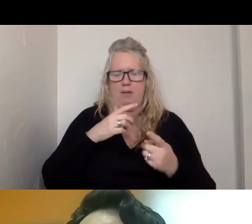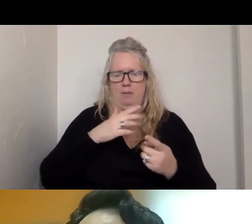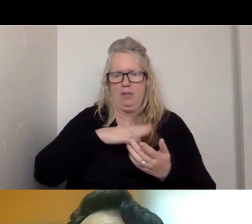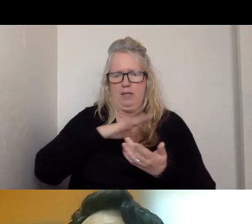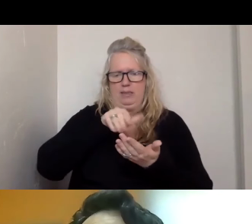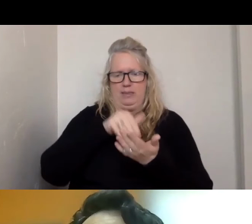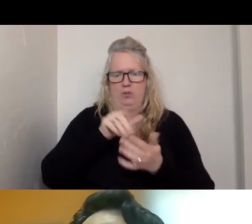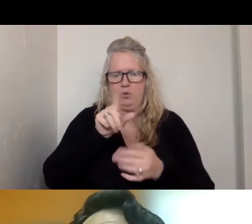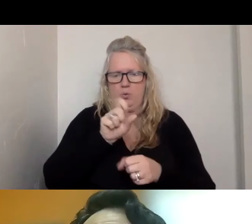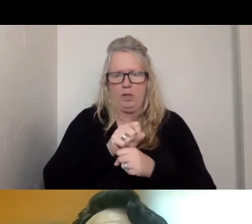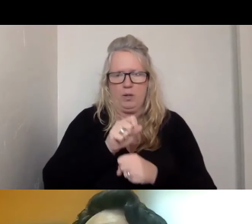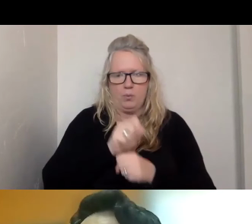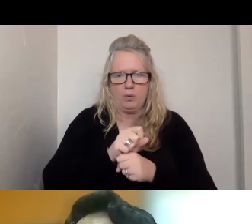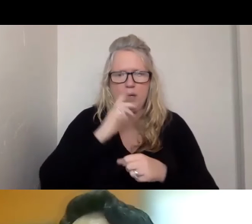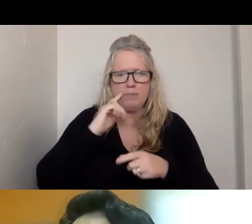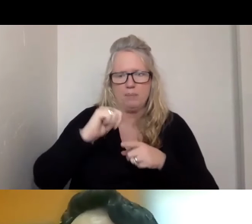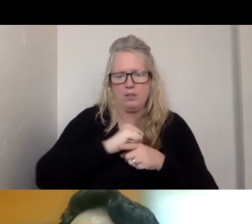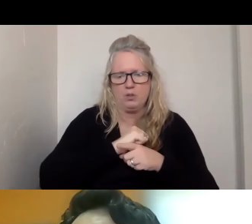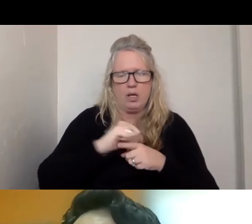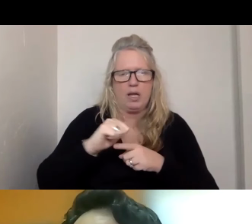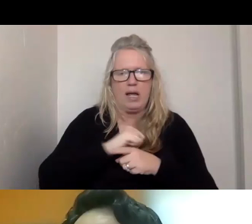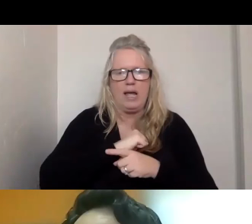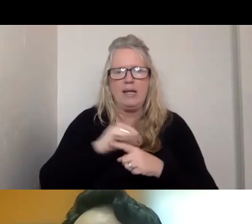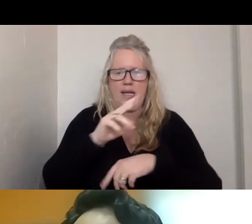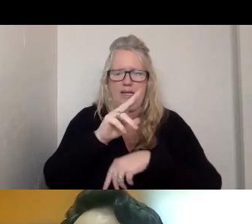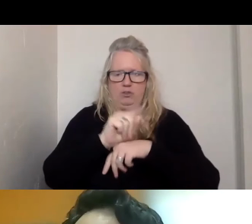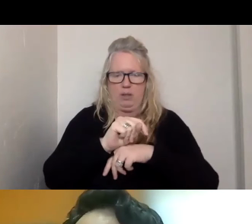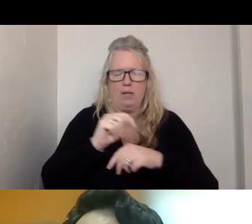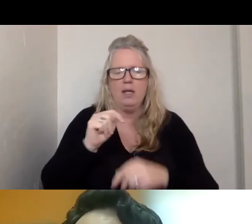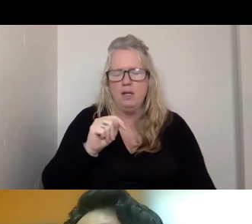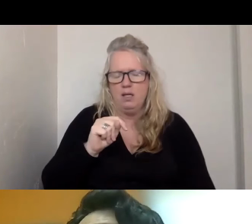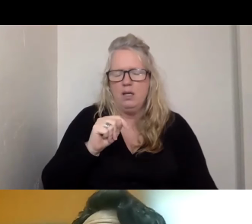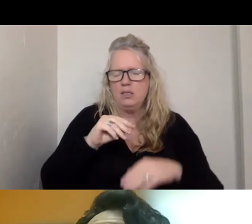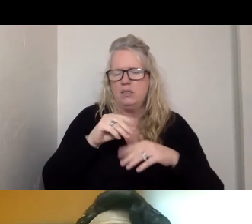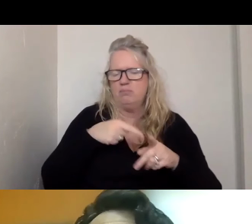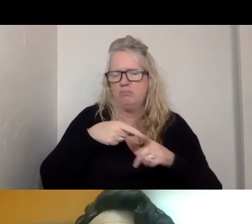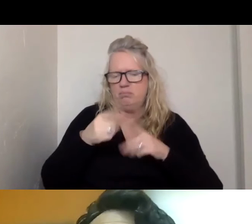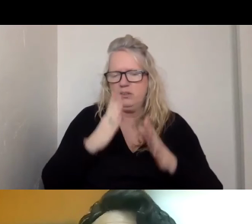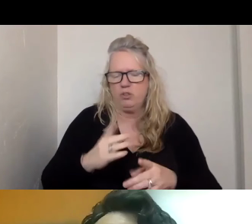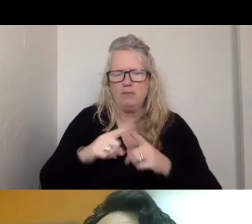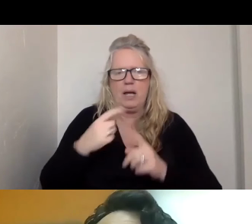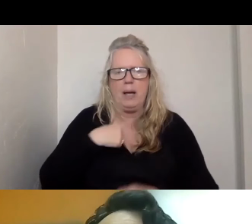I WORK AS A TRAINING AND CONTENT SPECIALIST, LIKE SUCH AS THIS.